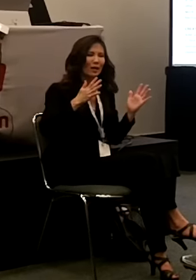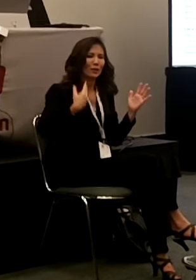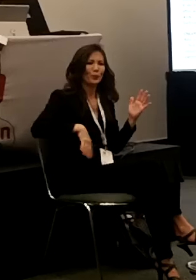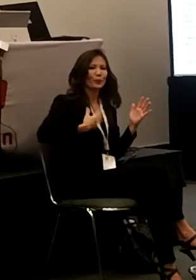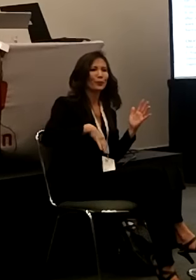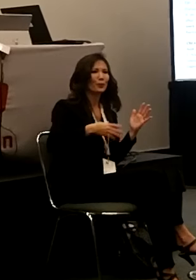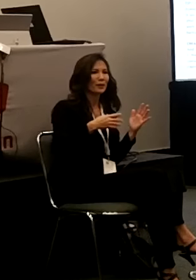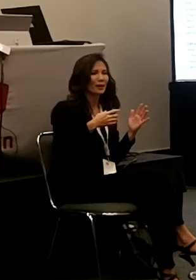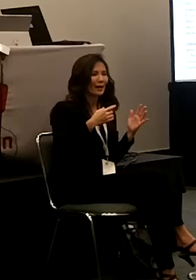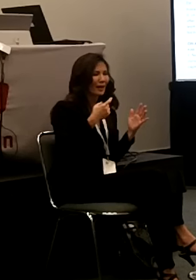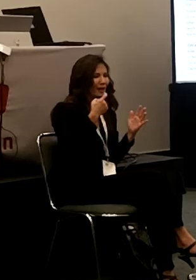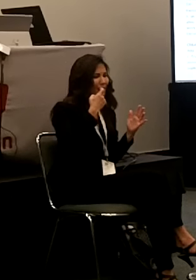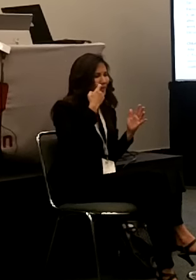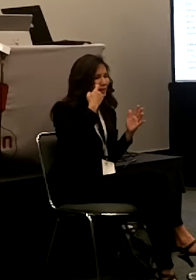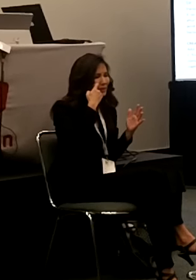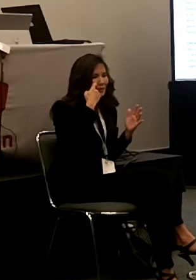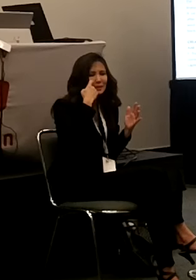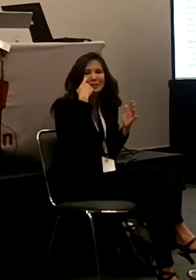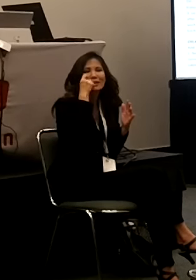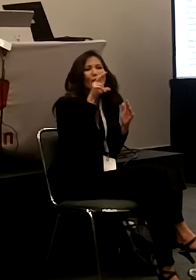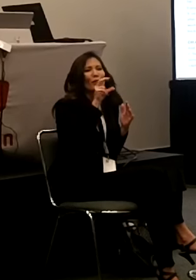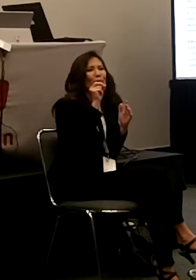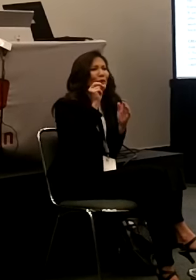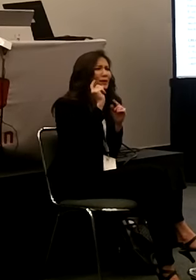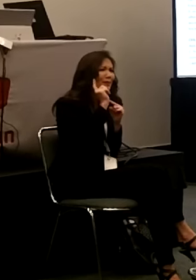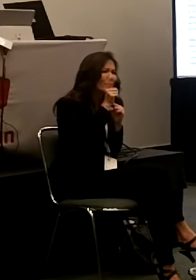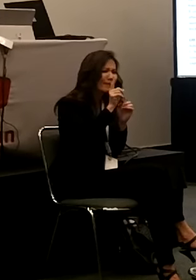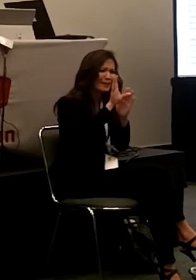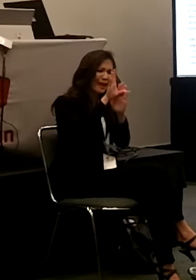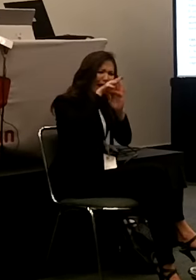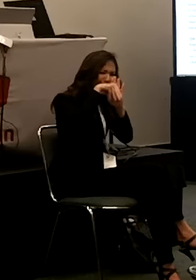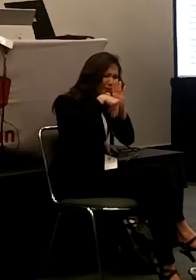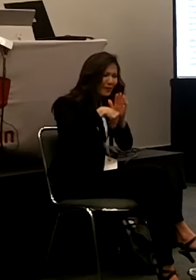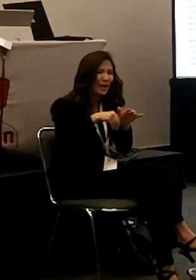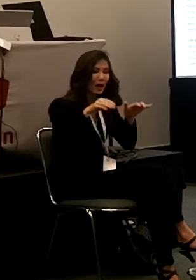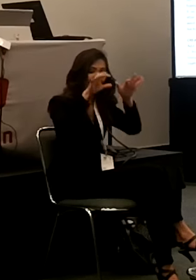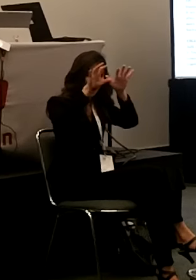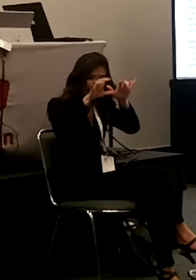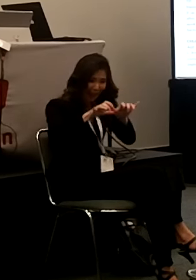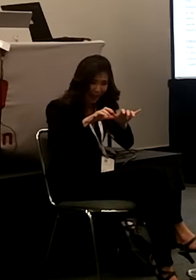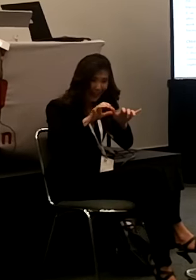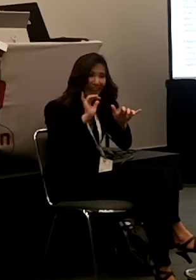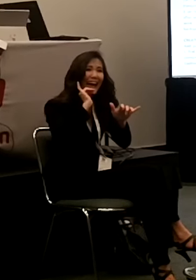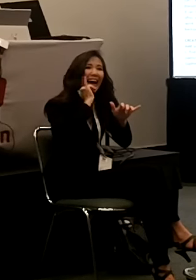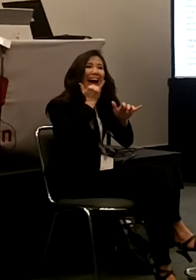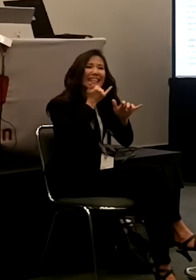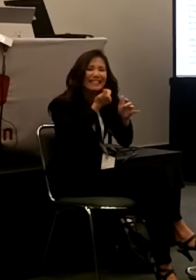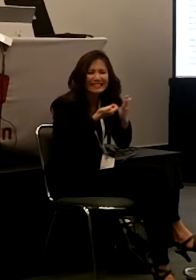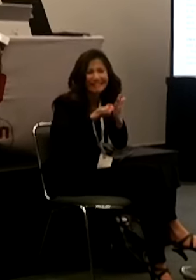"I just spent 30 minutes doing this. "I accidentally hit backspace--" Yes, see her anger.